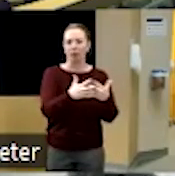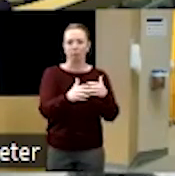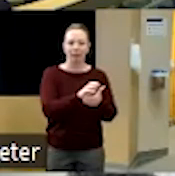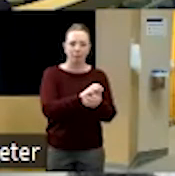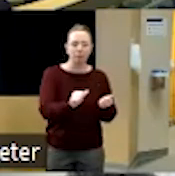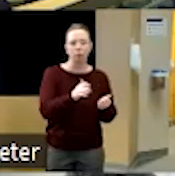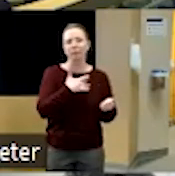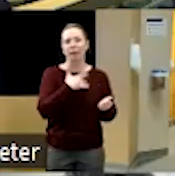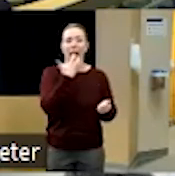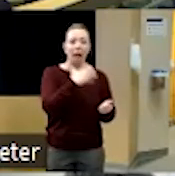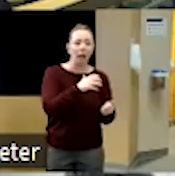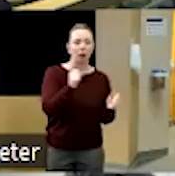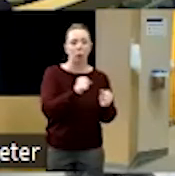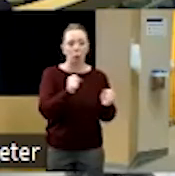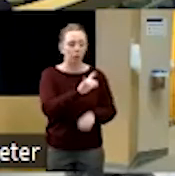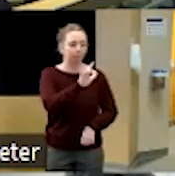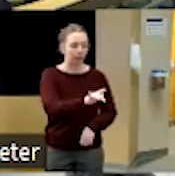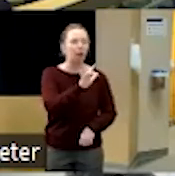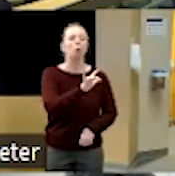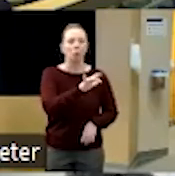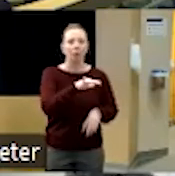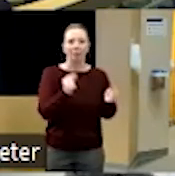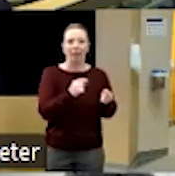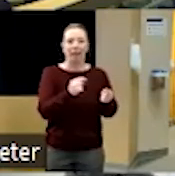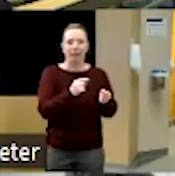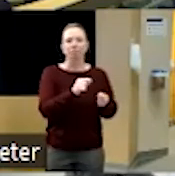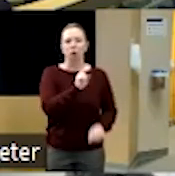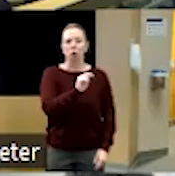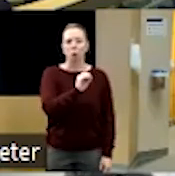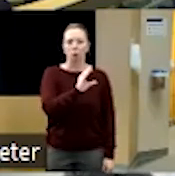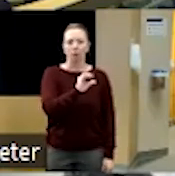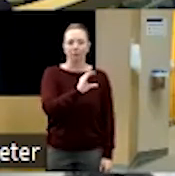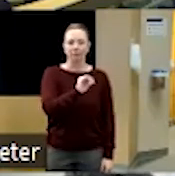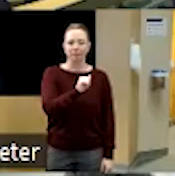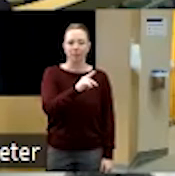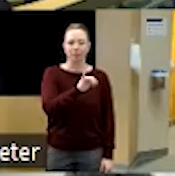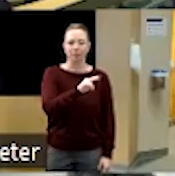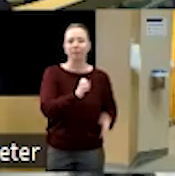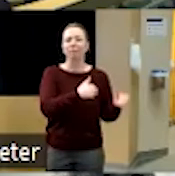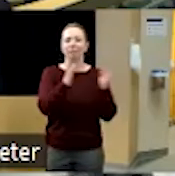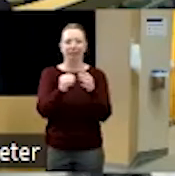cold which is painful you have no susceptive pain the second type is inflammatory pain so